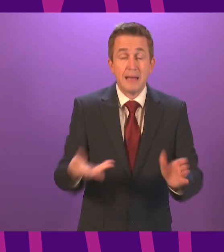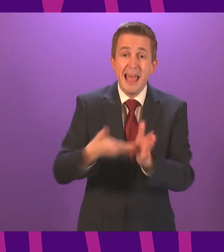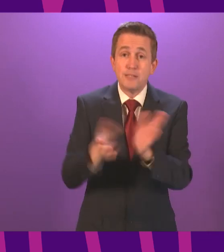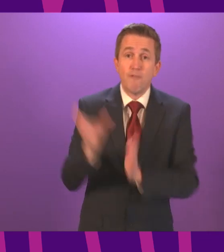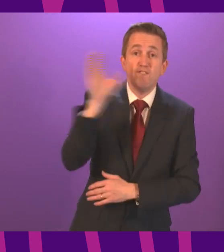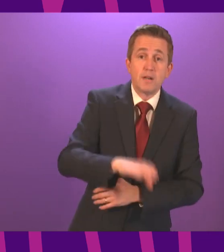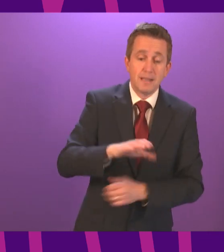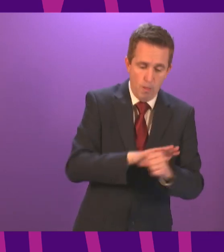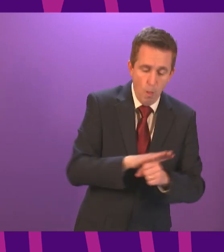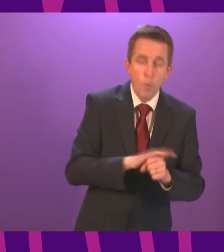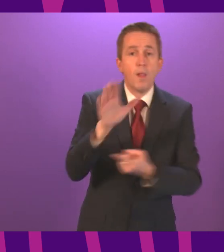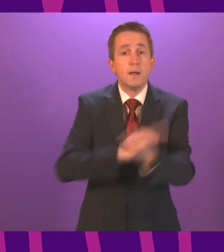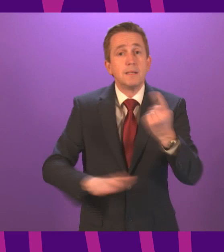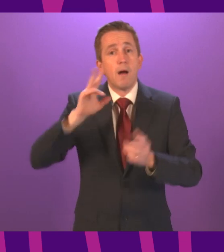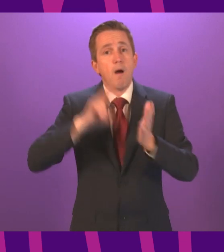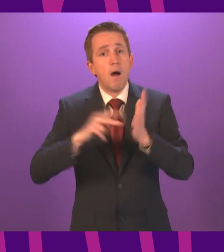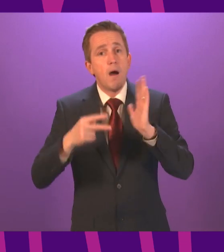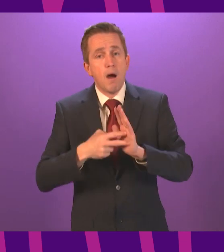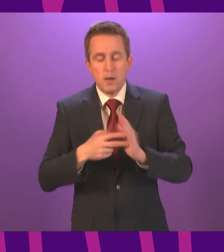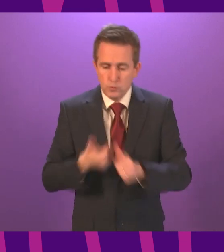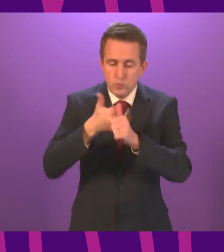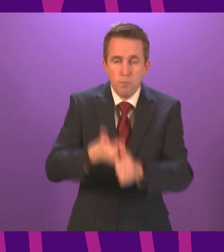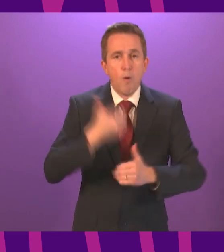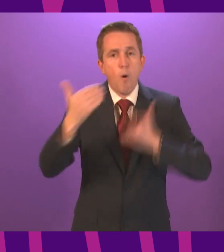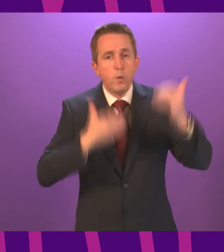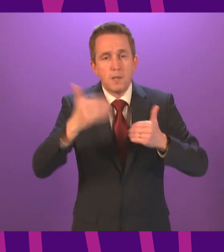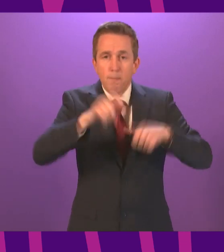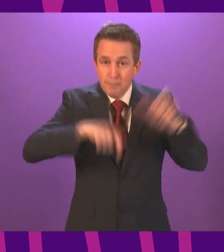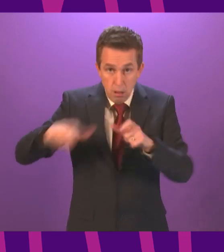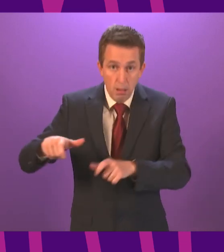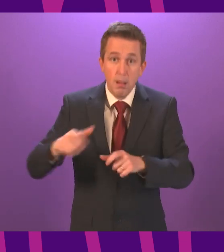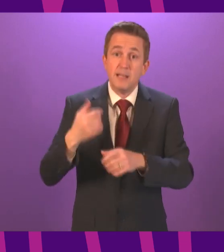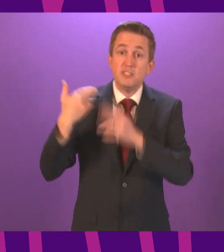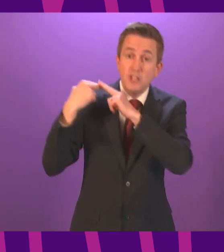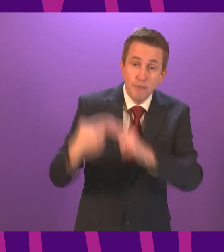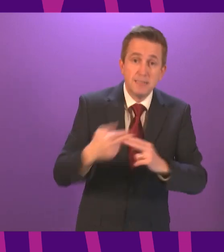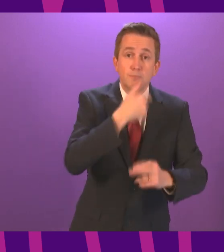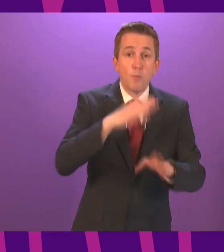older people, including Generations Working Together, the Scottish Pensioners Forum, Outside